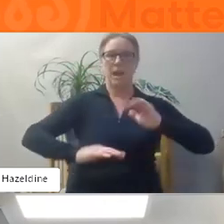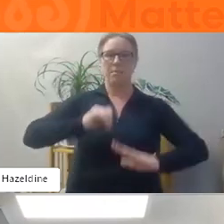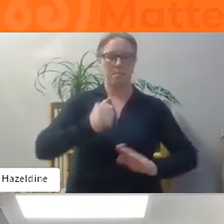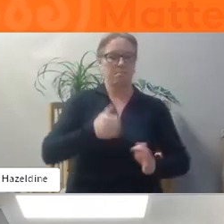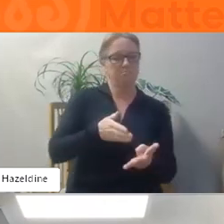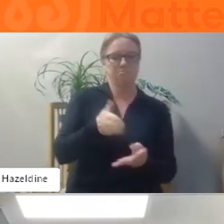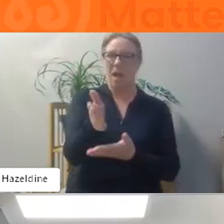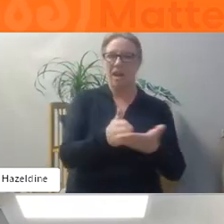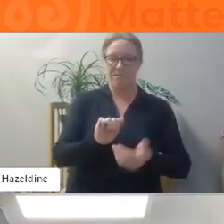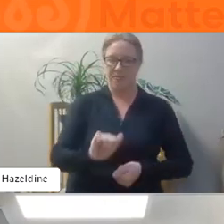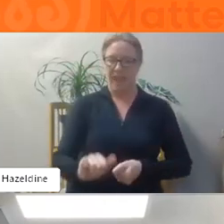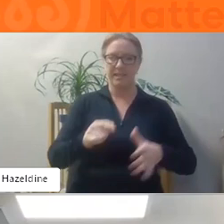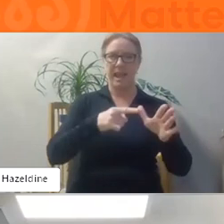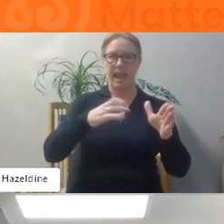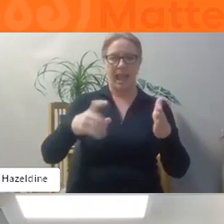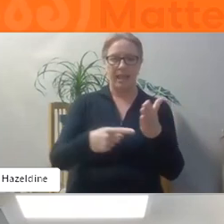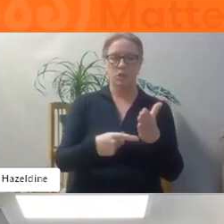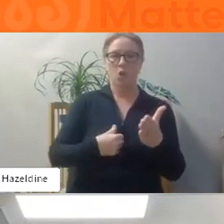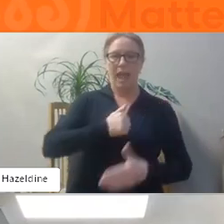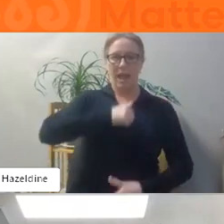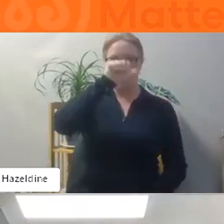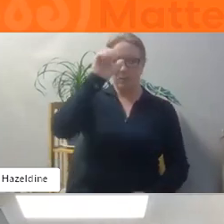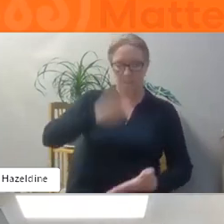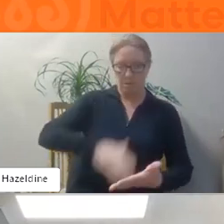on our experiences with schools in early childhood settings, communities